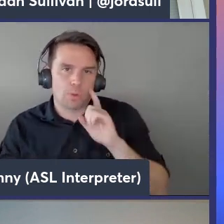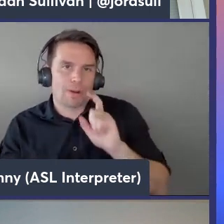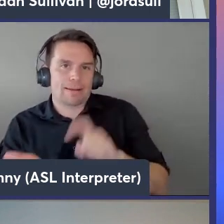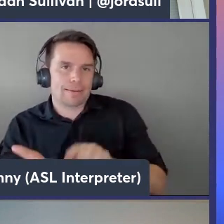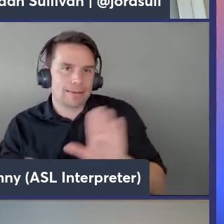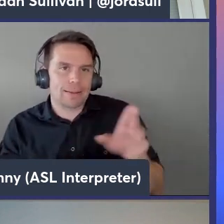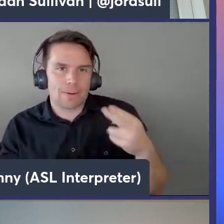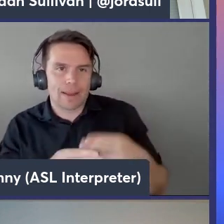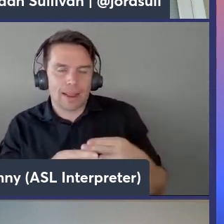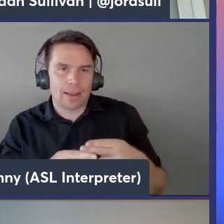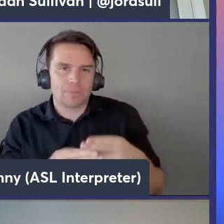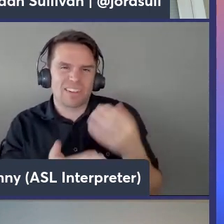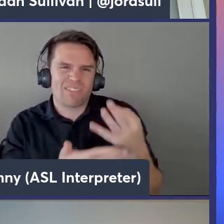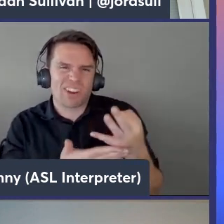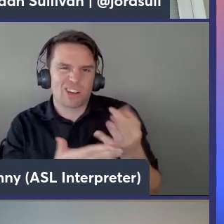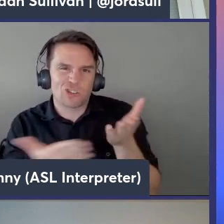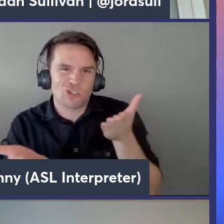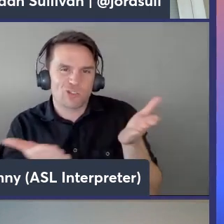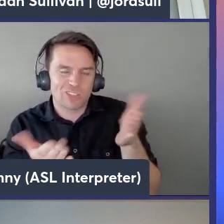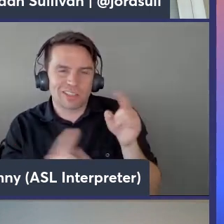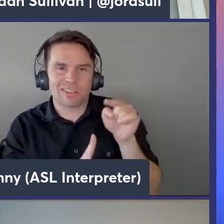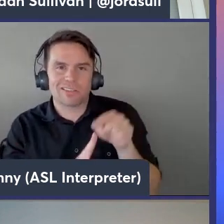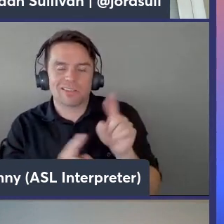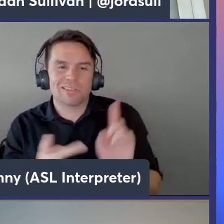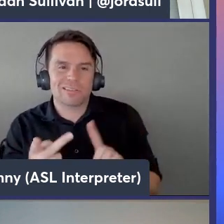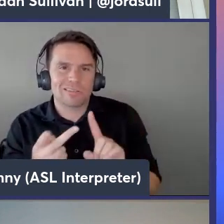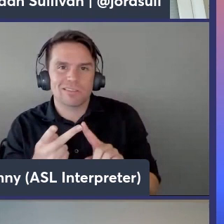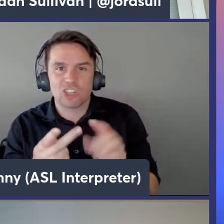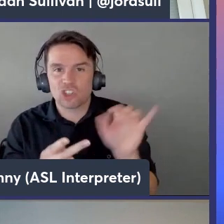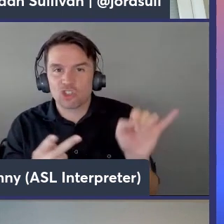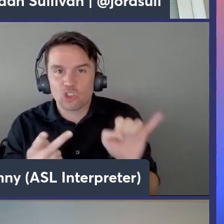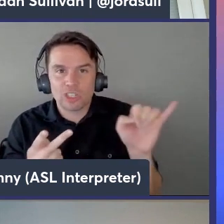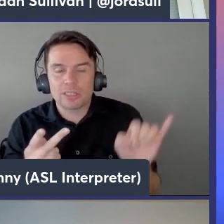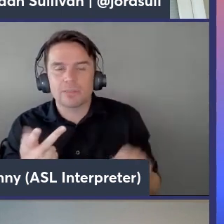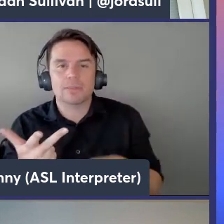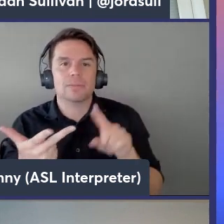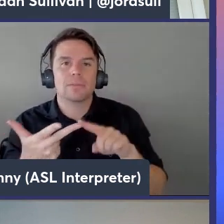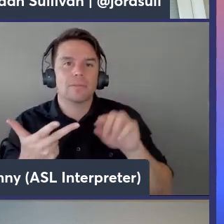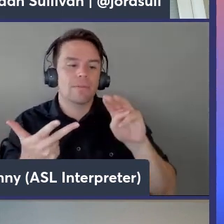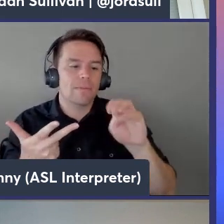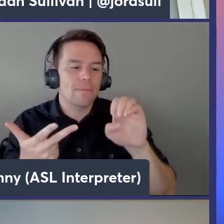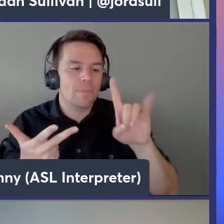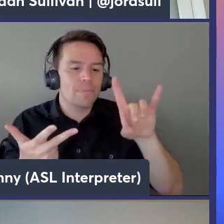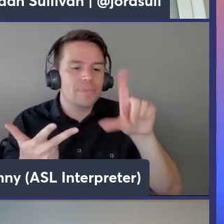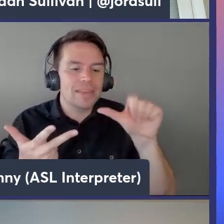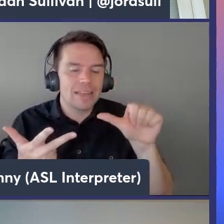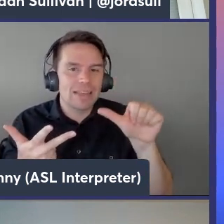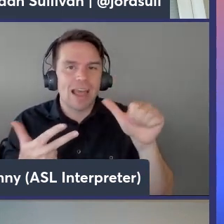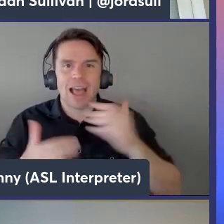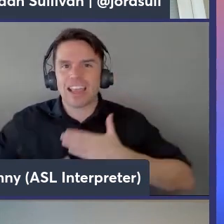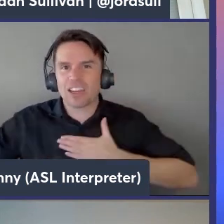in financial service, in insurance, in media entertainment. I mean, it's used very broadly